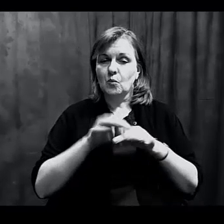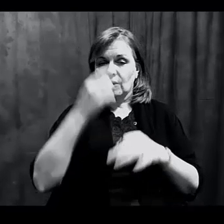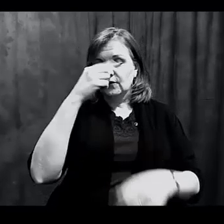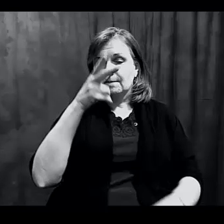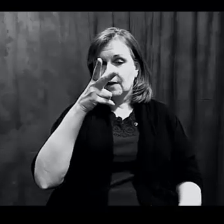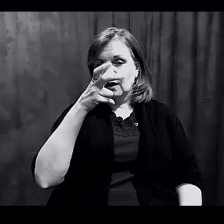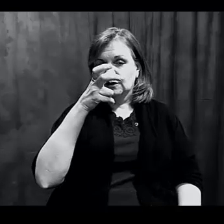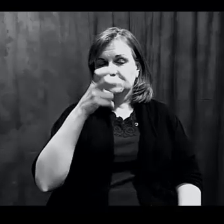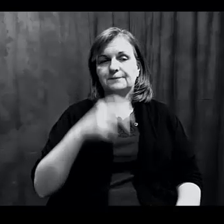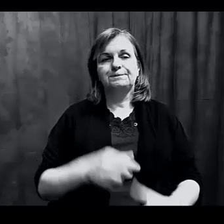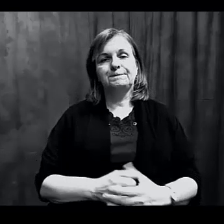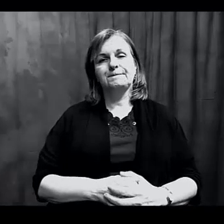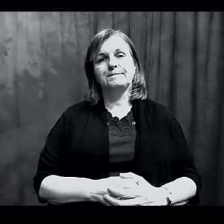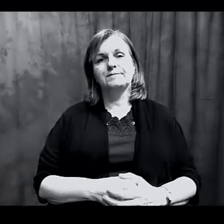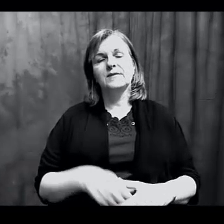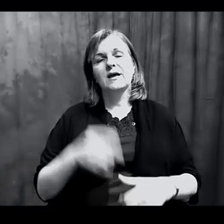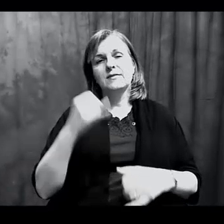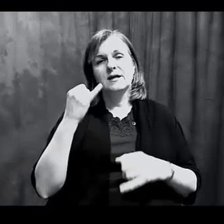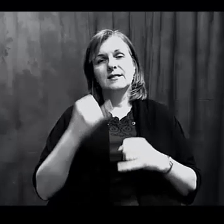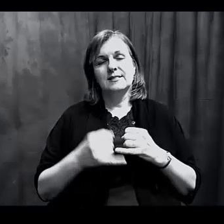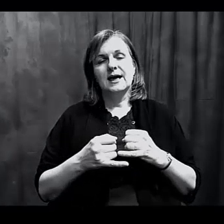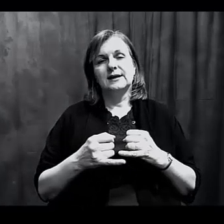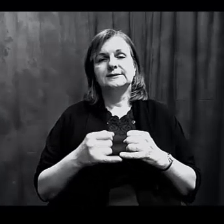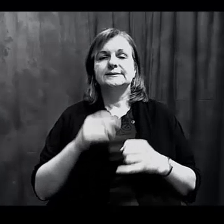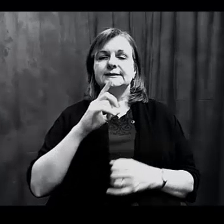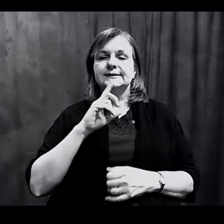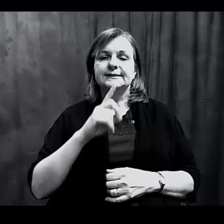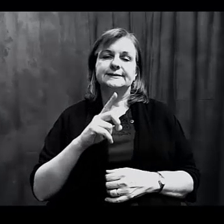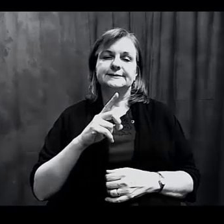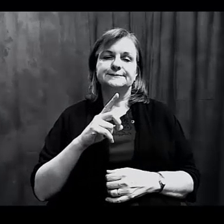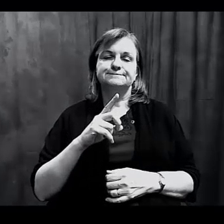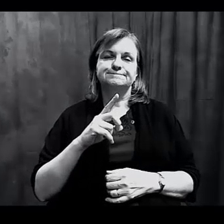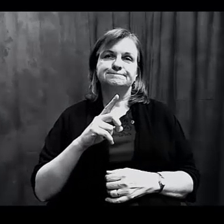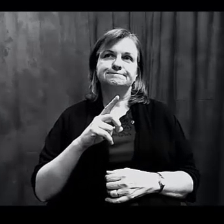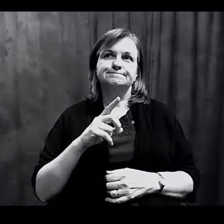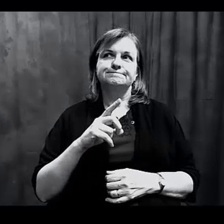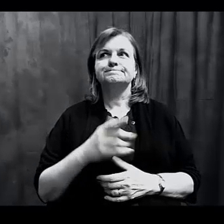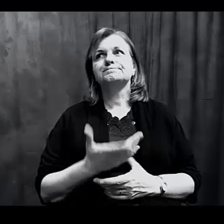so this is pretty cool!! They also have a waterproof cuticle